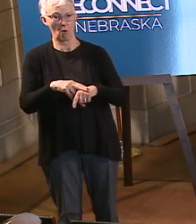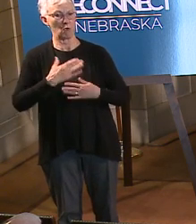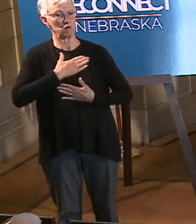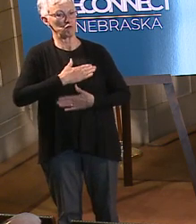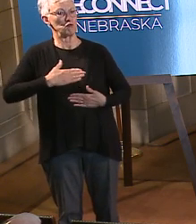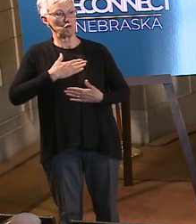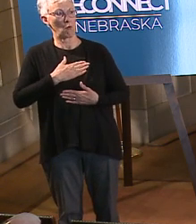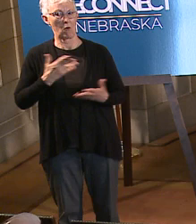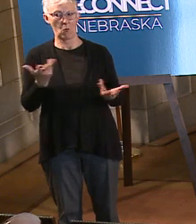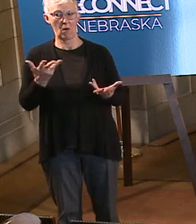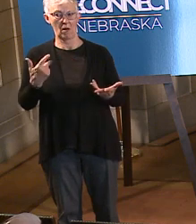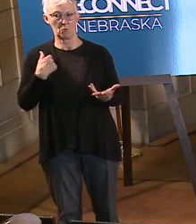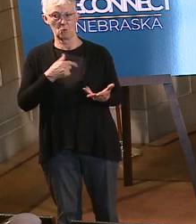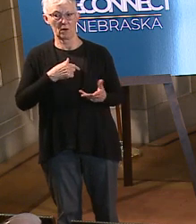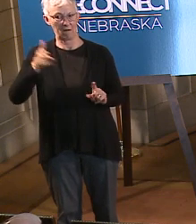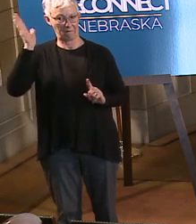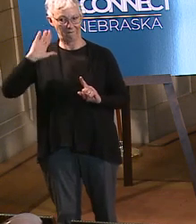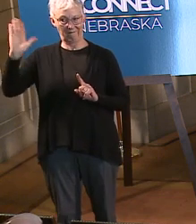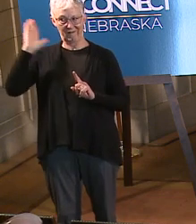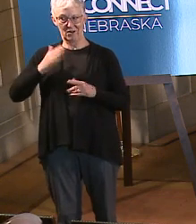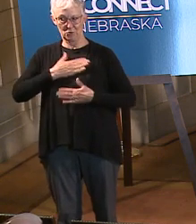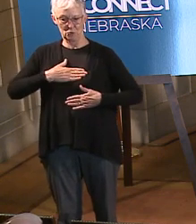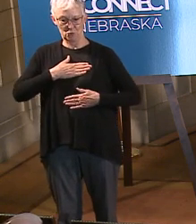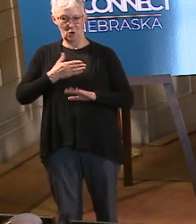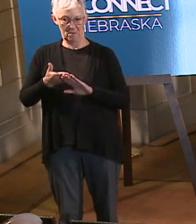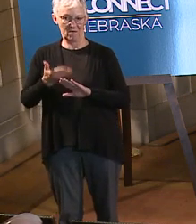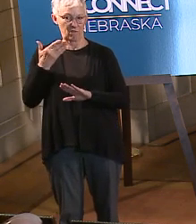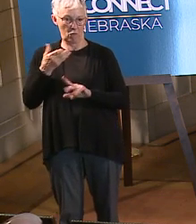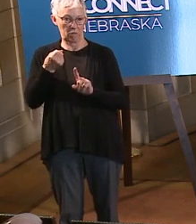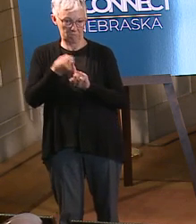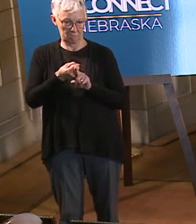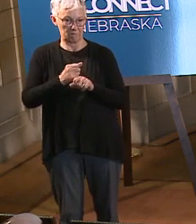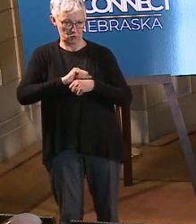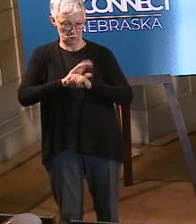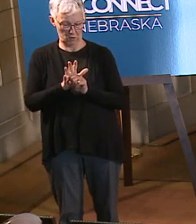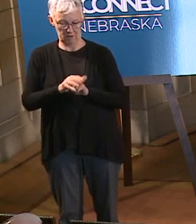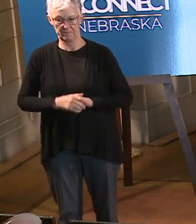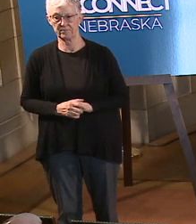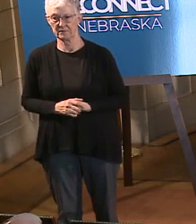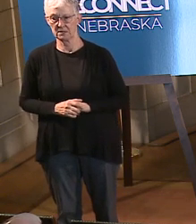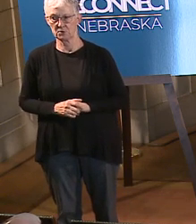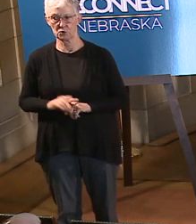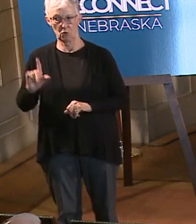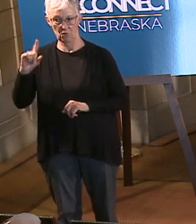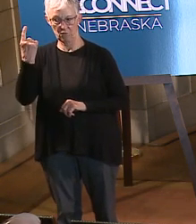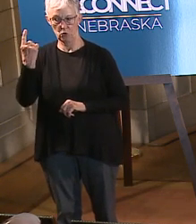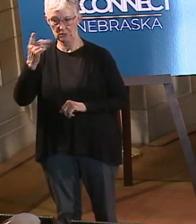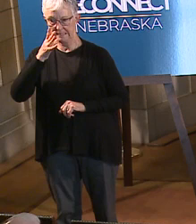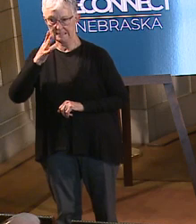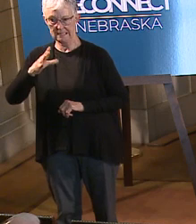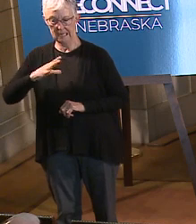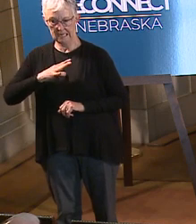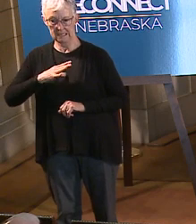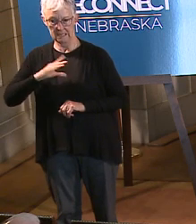RECONNECTING WITH THE THINGS THAT MADE IT A GOOD LIFE. MOVE FORWARD TO THE GREAT THINGS ABOUT OUR STATE THAT MAKE IT SO